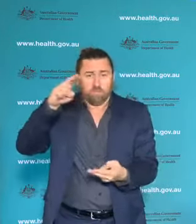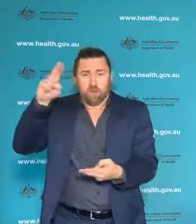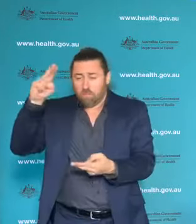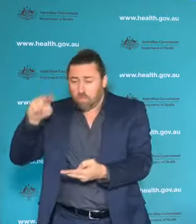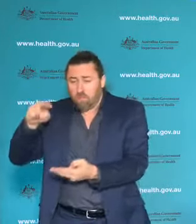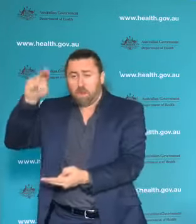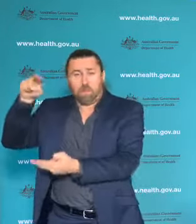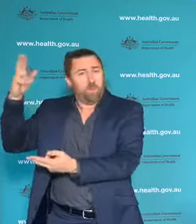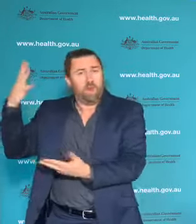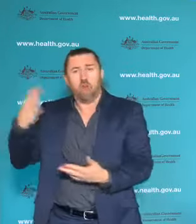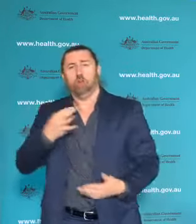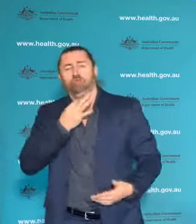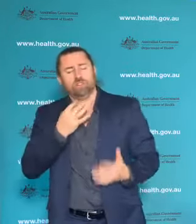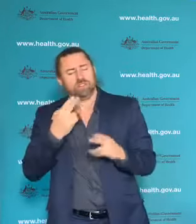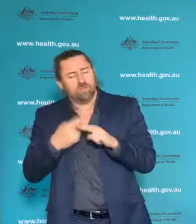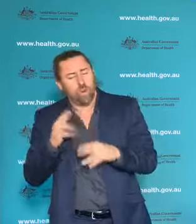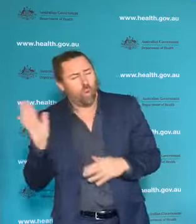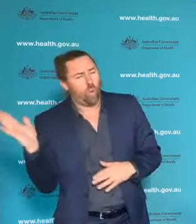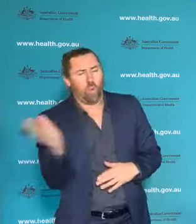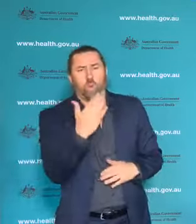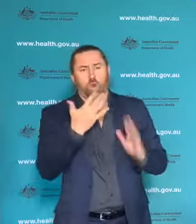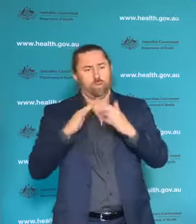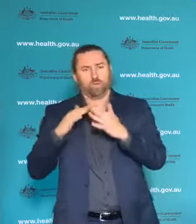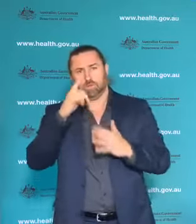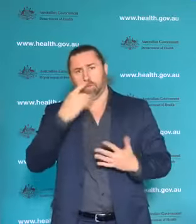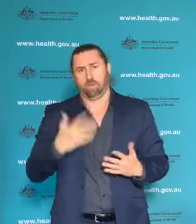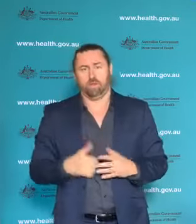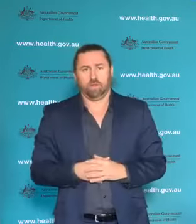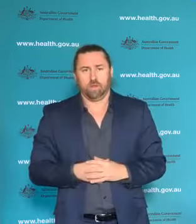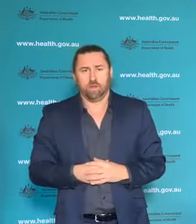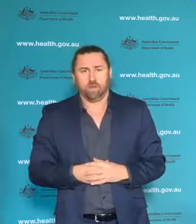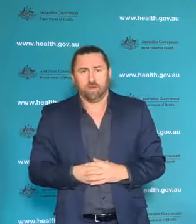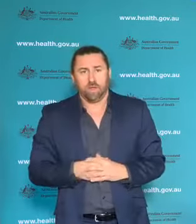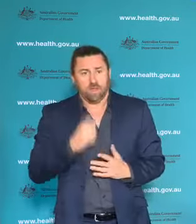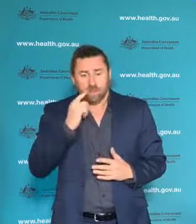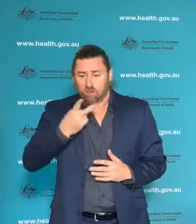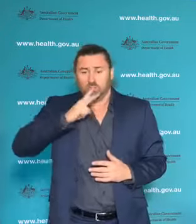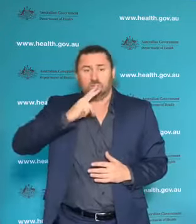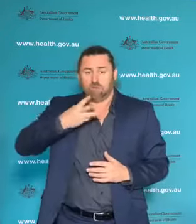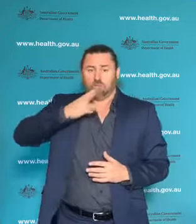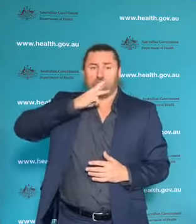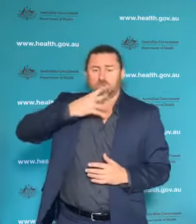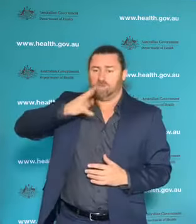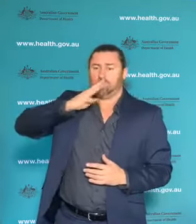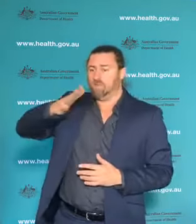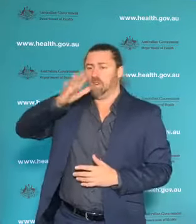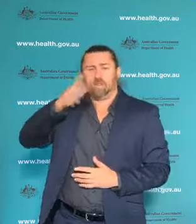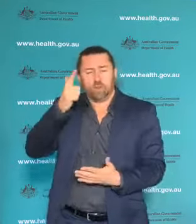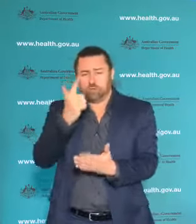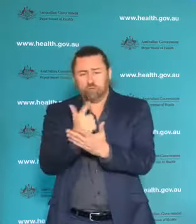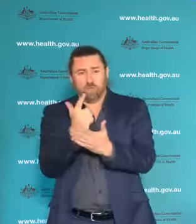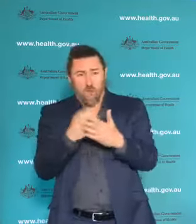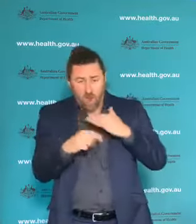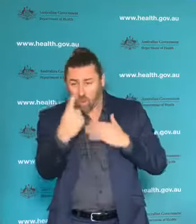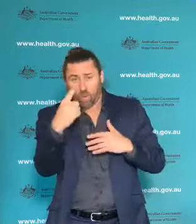community. Every time we have hundreds of cases in a day, this will be a risk to more lives over